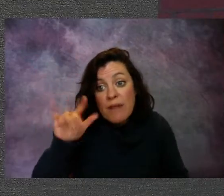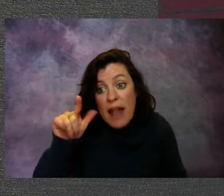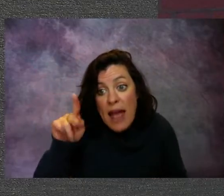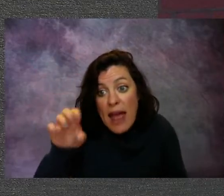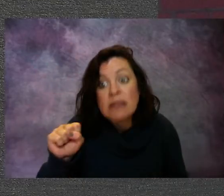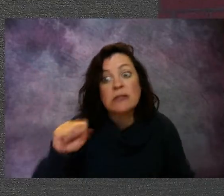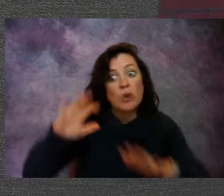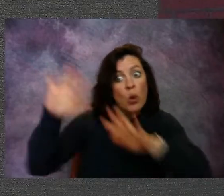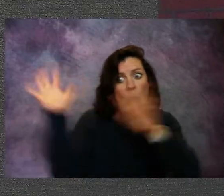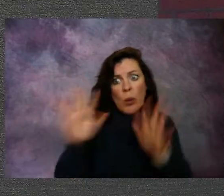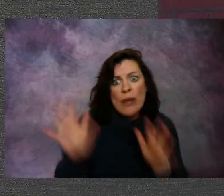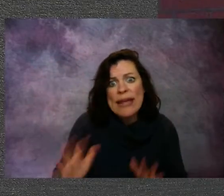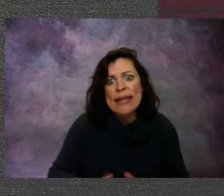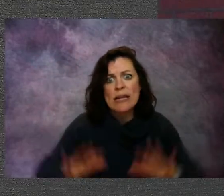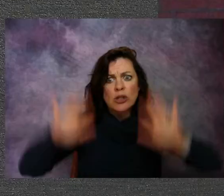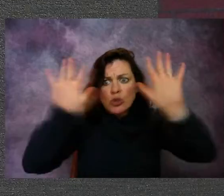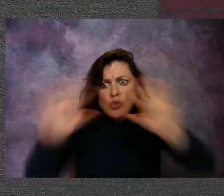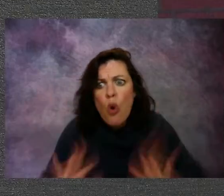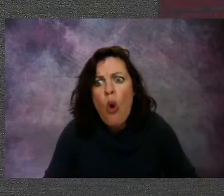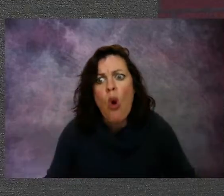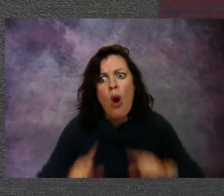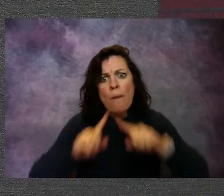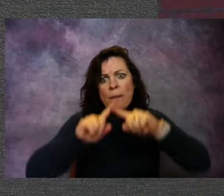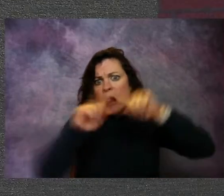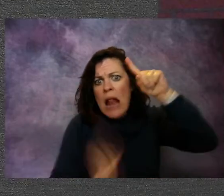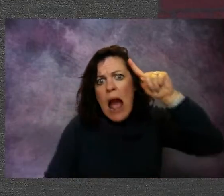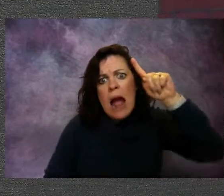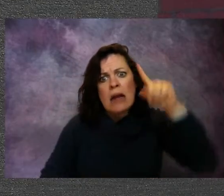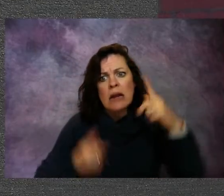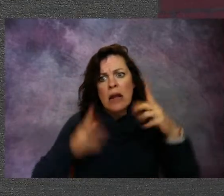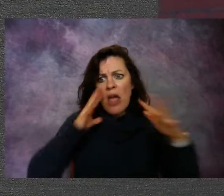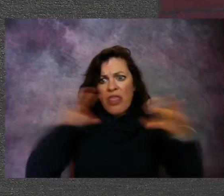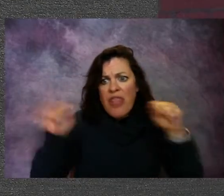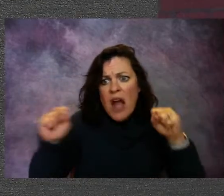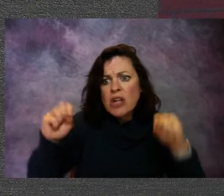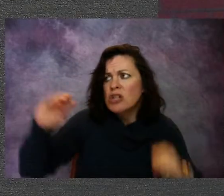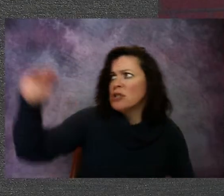and thunder and lightning and the sun, all different types of weather.